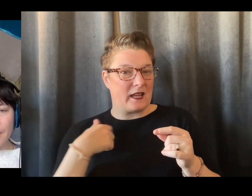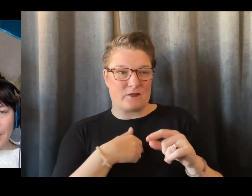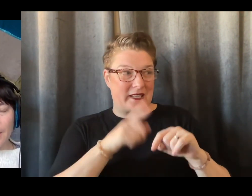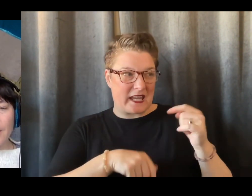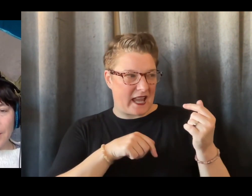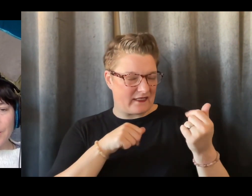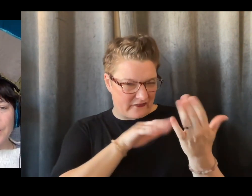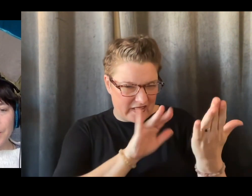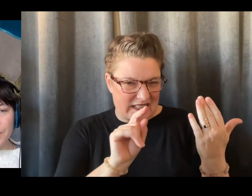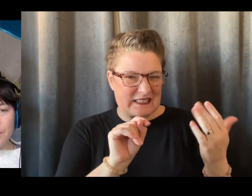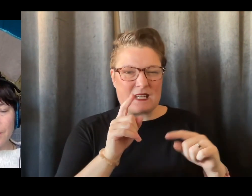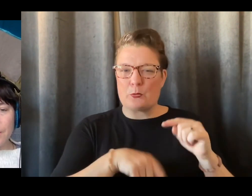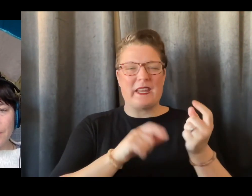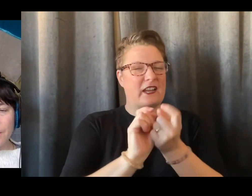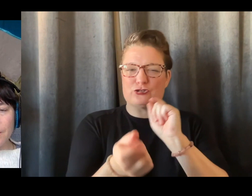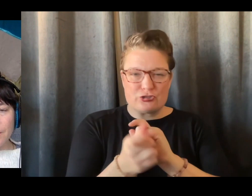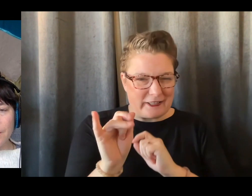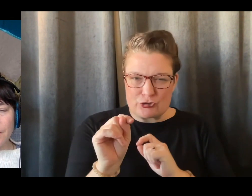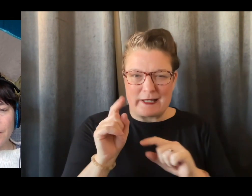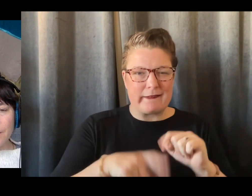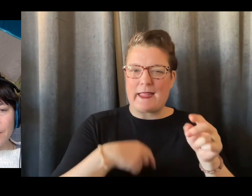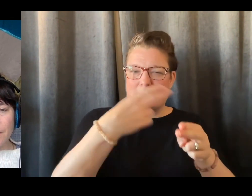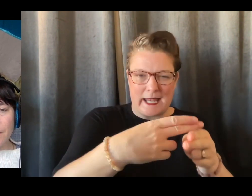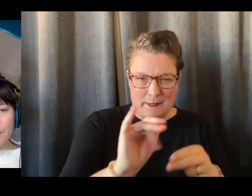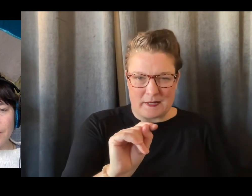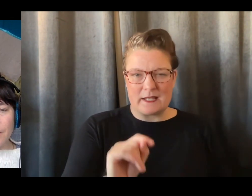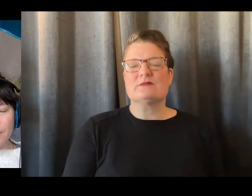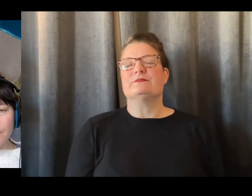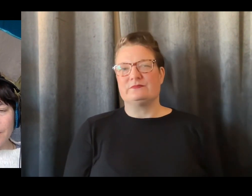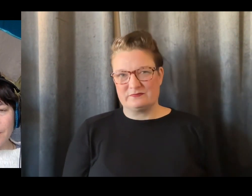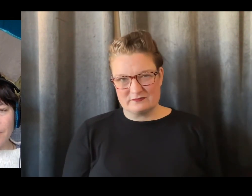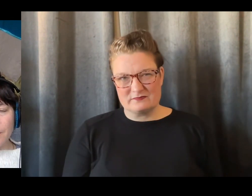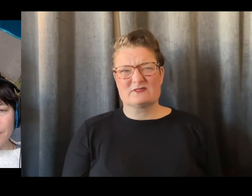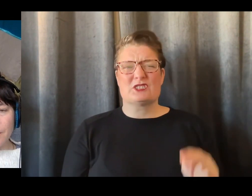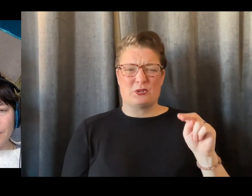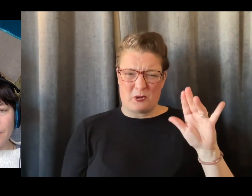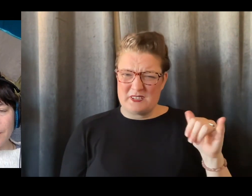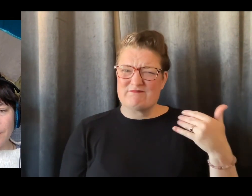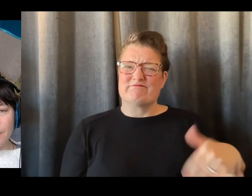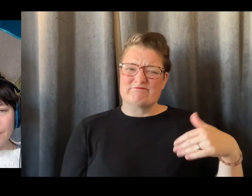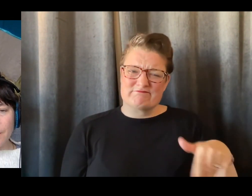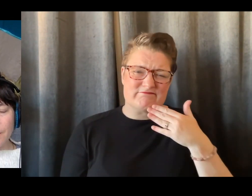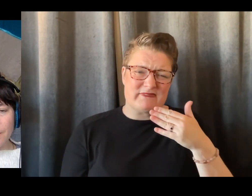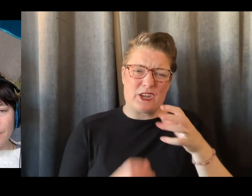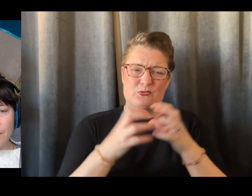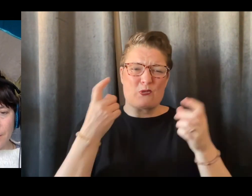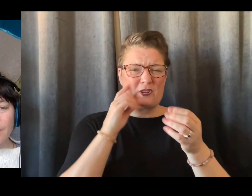Thank you so much for bringing your personal story into that remembering